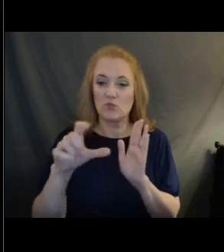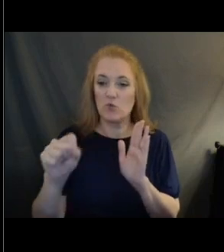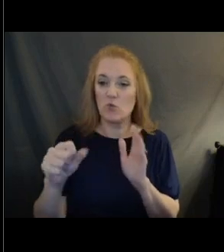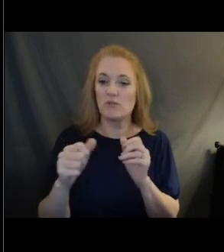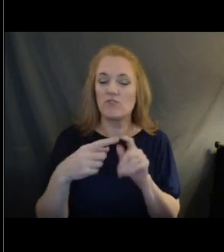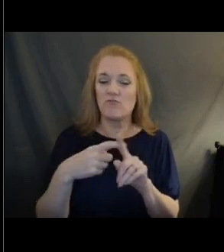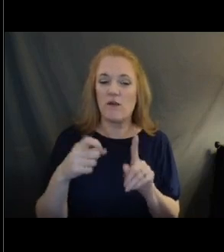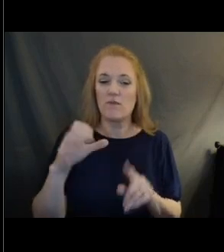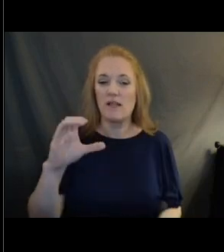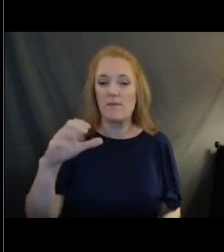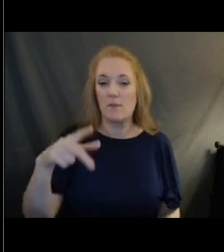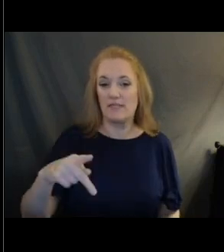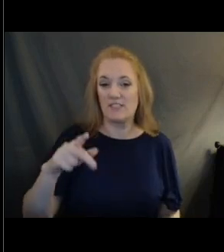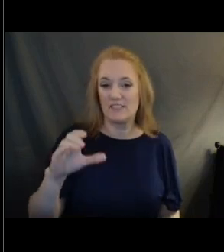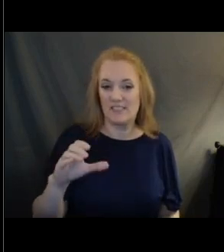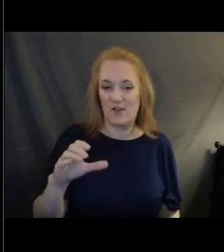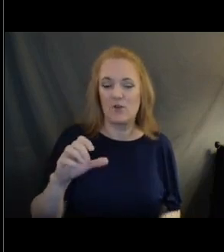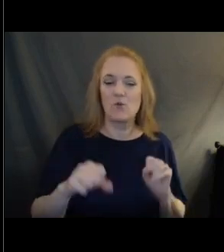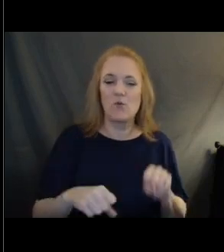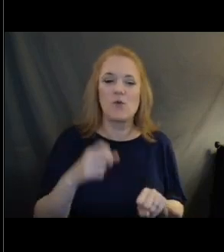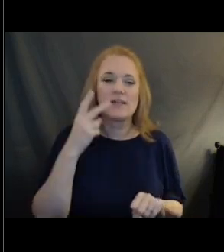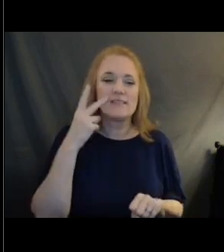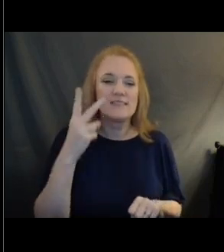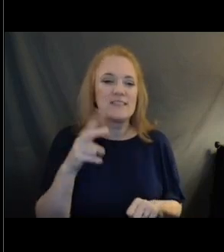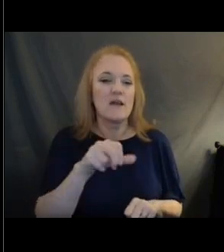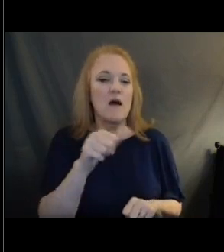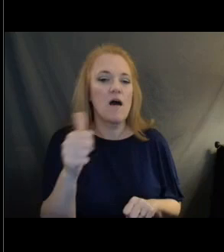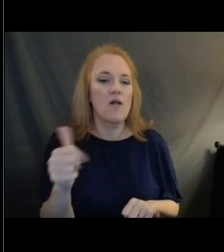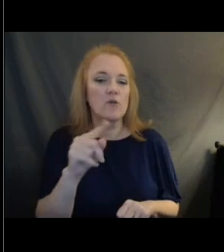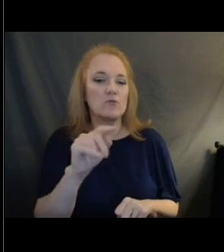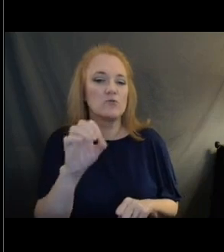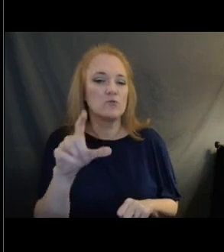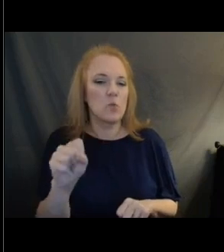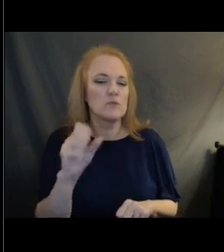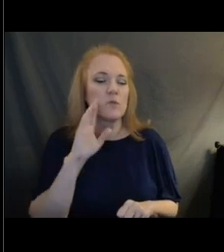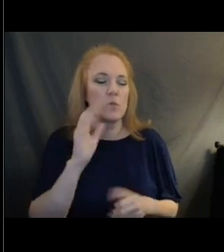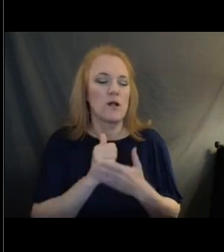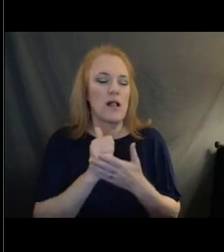you can see some other tools that would help you go a little bit further out. Okay and then